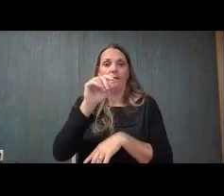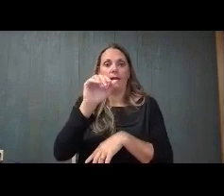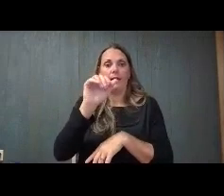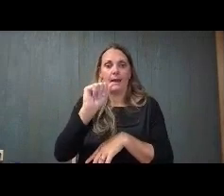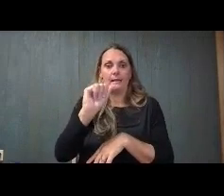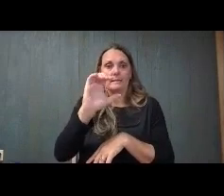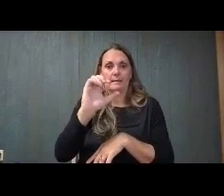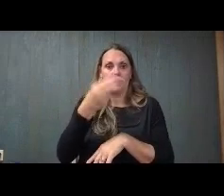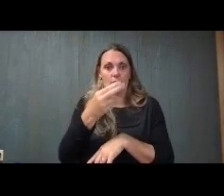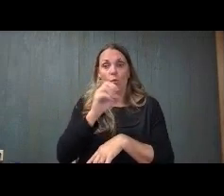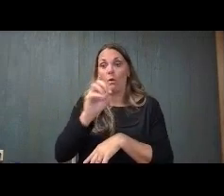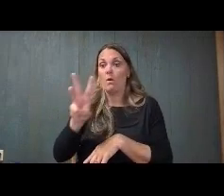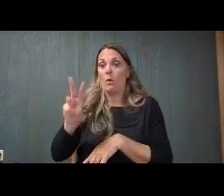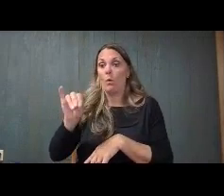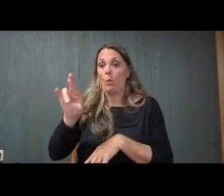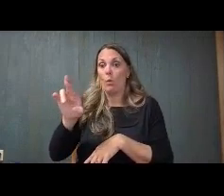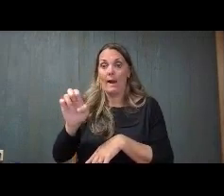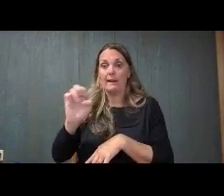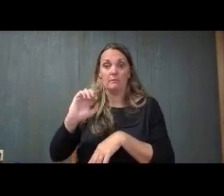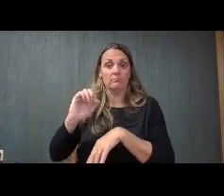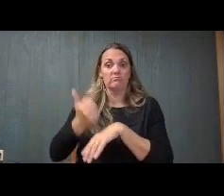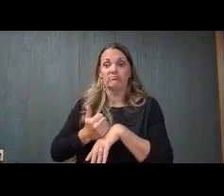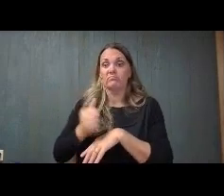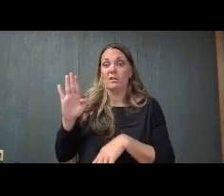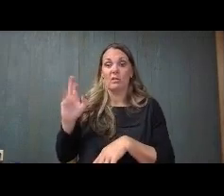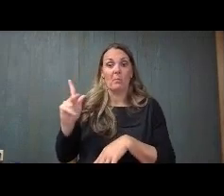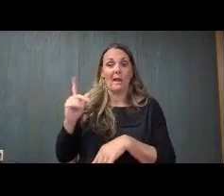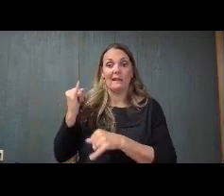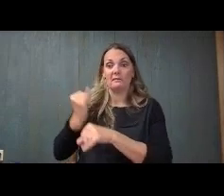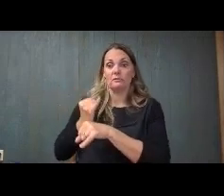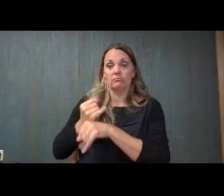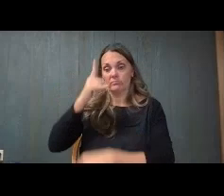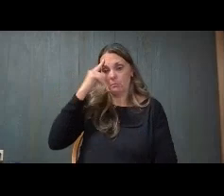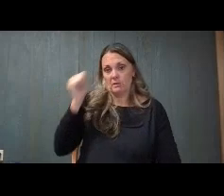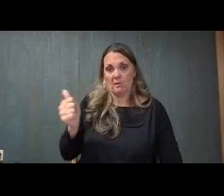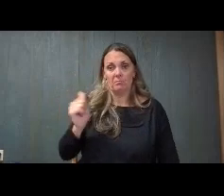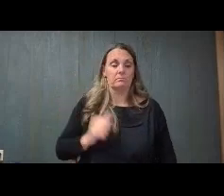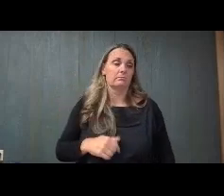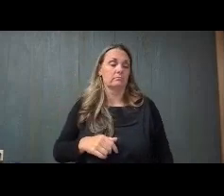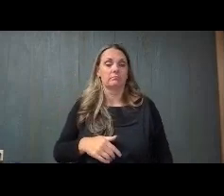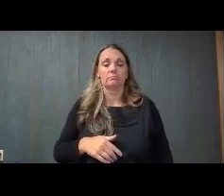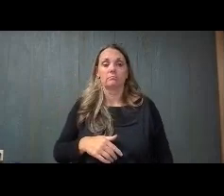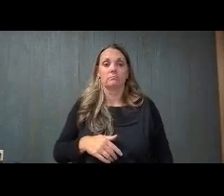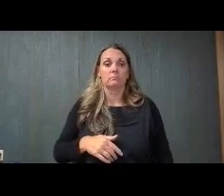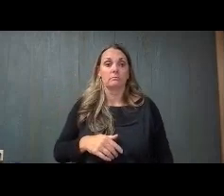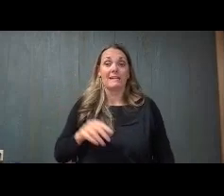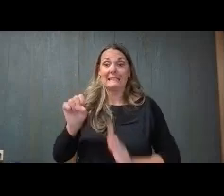transfer is solely at the bank institution's discretion. It is not determined by the state,